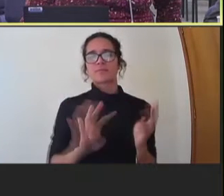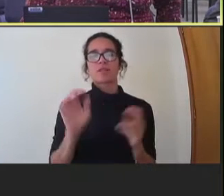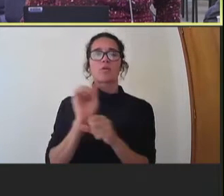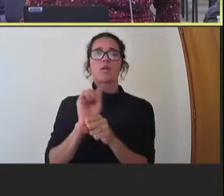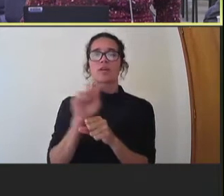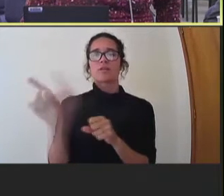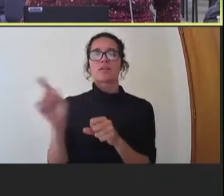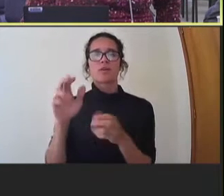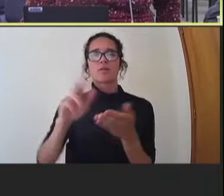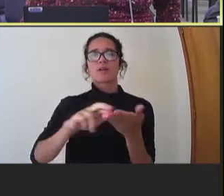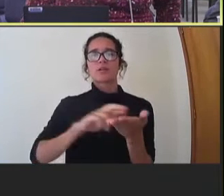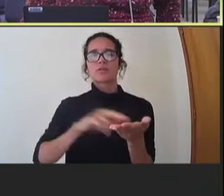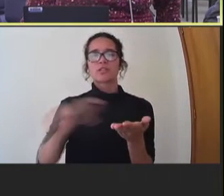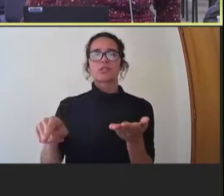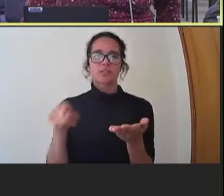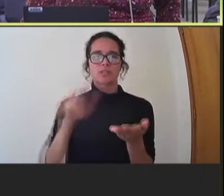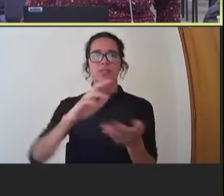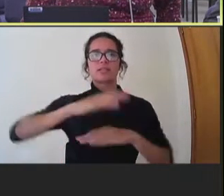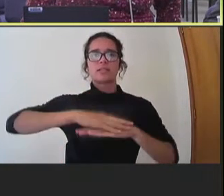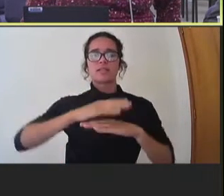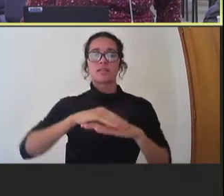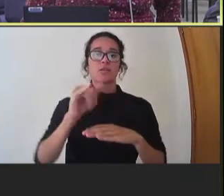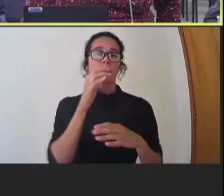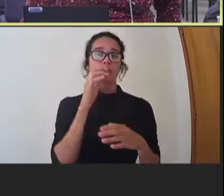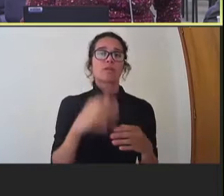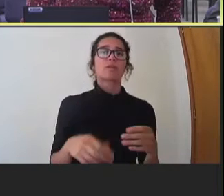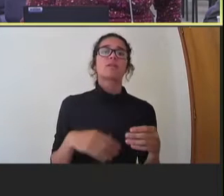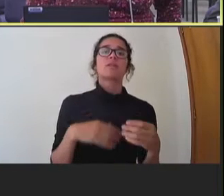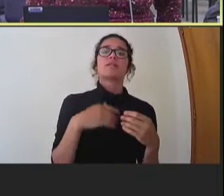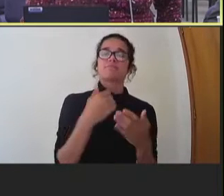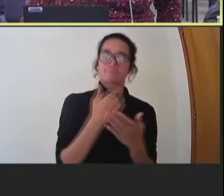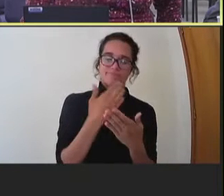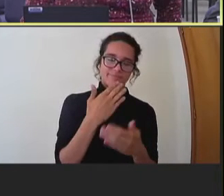our tech support, and our language interpreters for their help today.